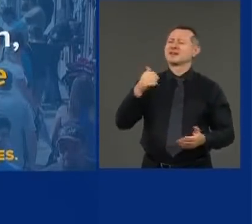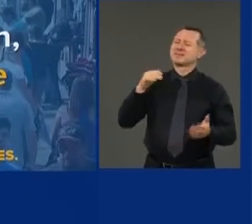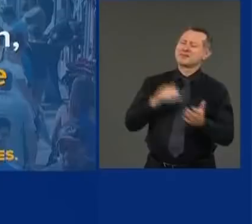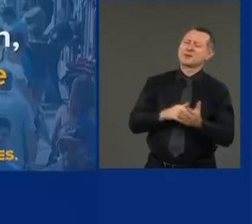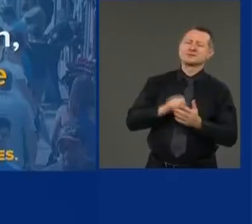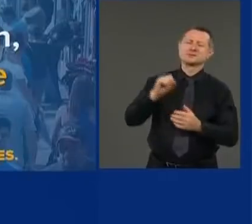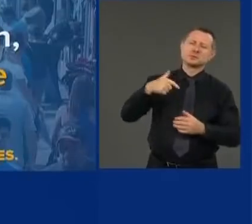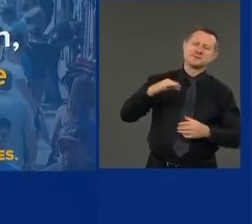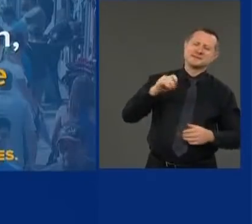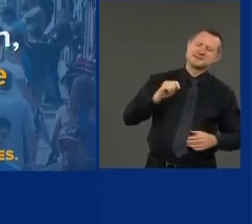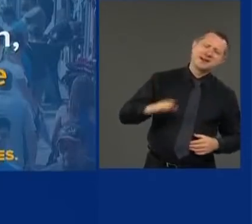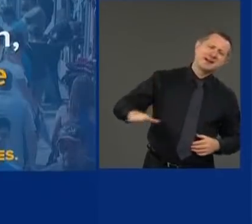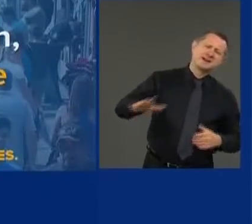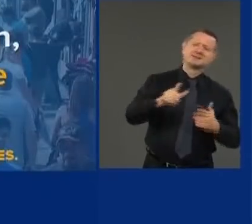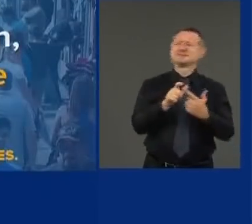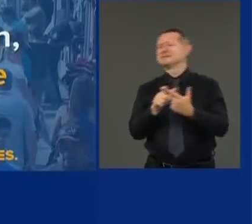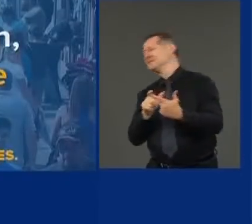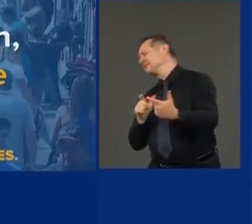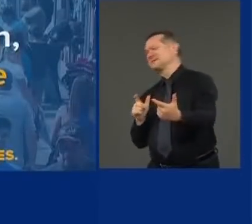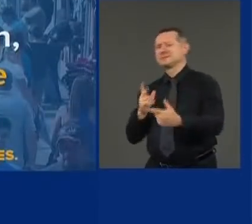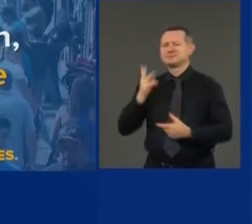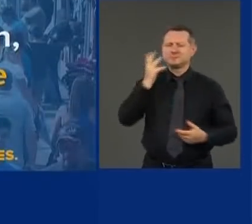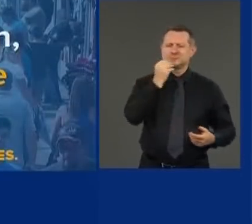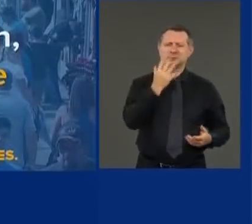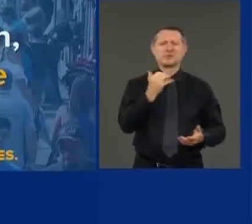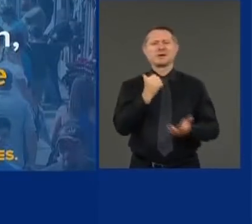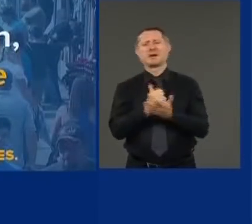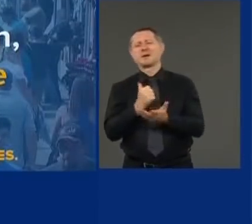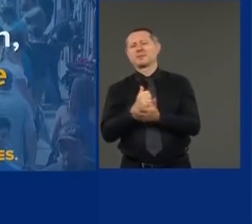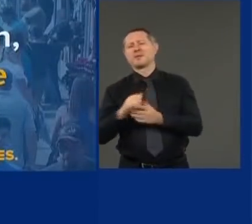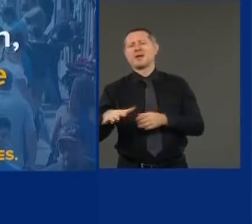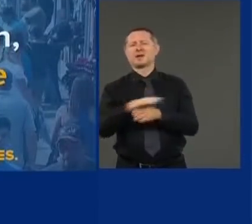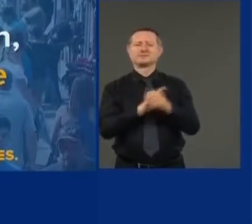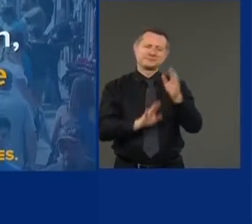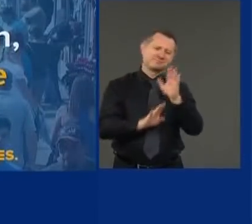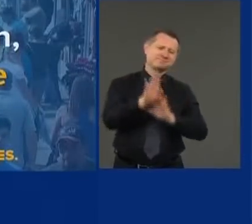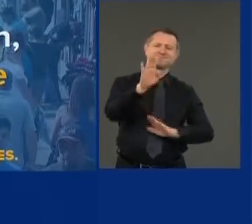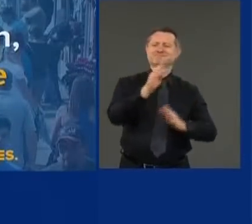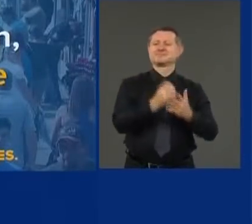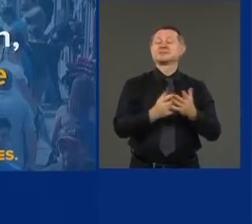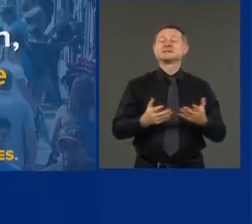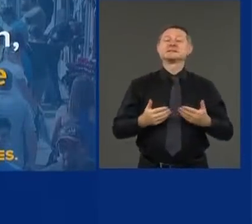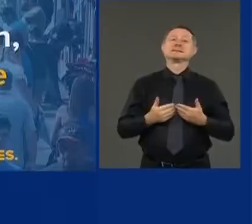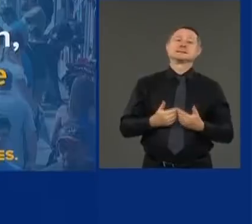WE INVESTED MONEY, WE REDID THE WHOLE STATE FAIR, BUILT A NEW EXPO CENTER, 110,000 FEET, IT'S